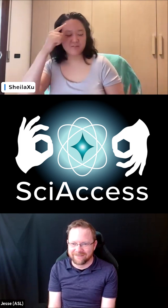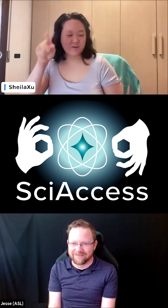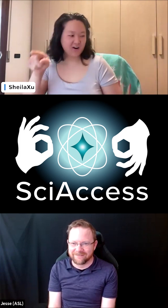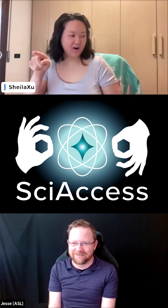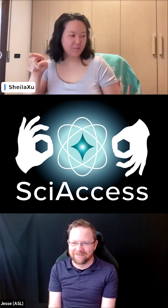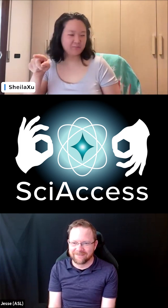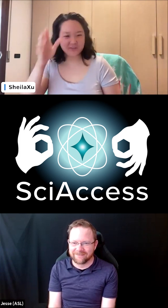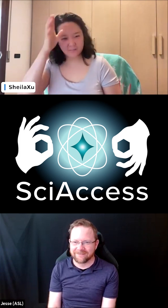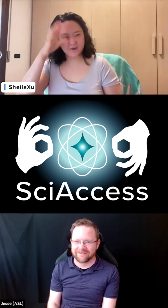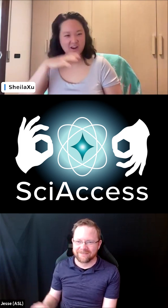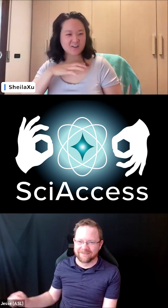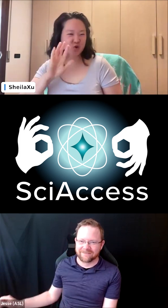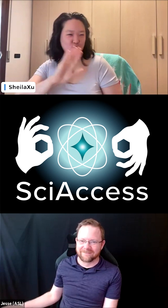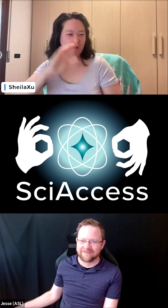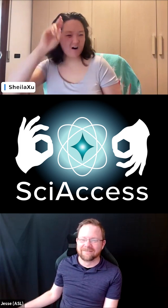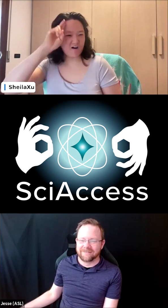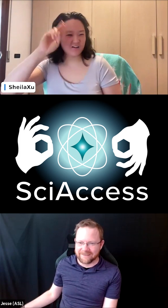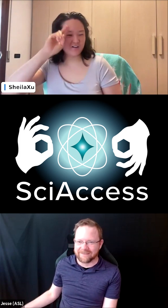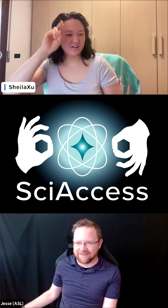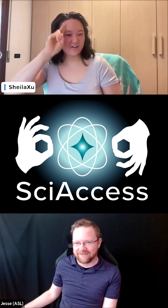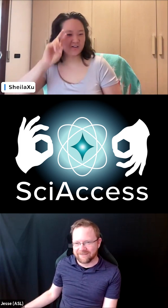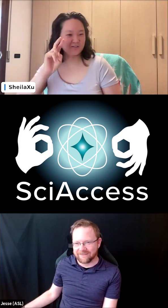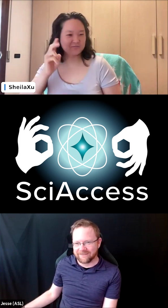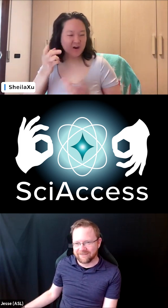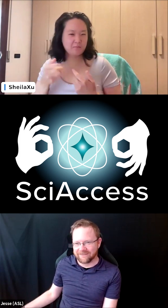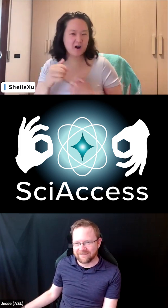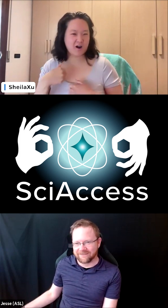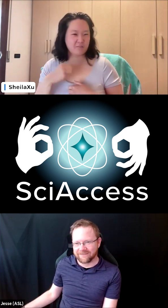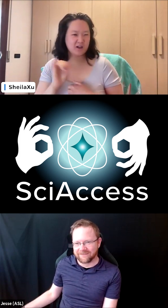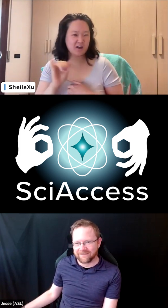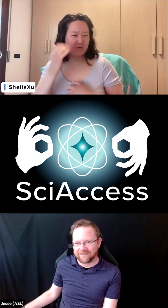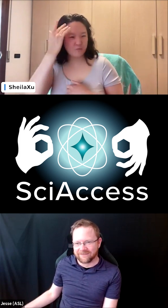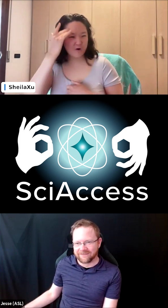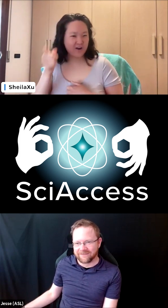The guy that was her uncle in the show kingpin didn't have